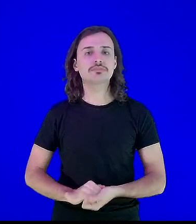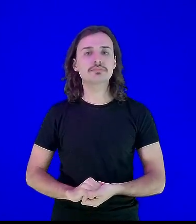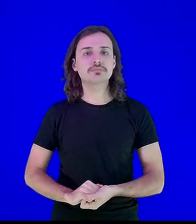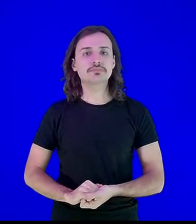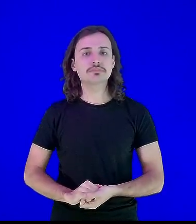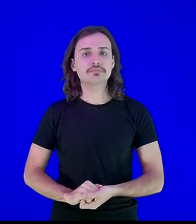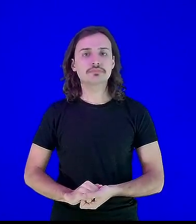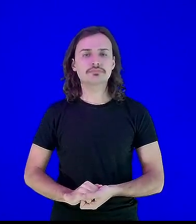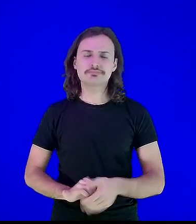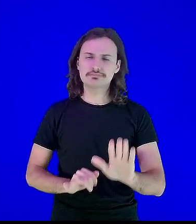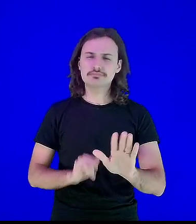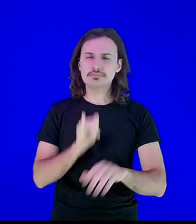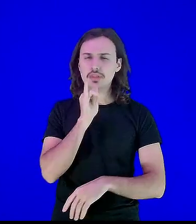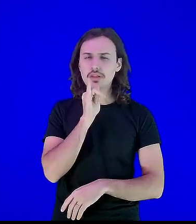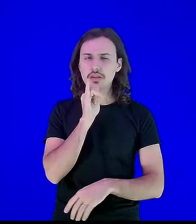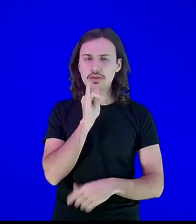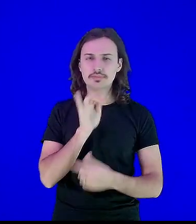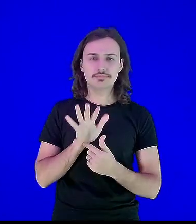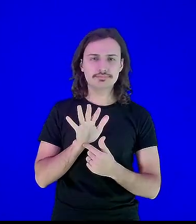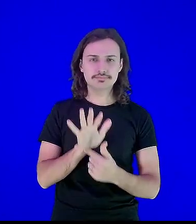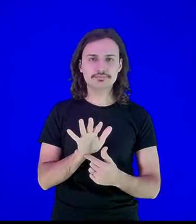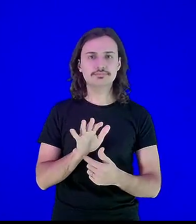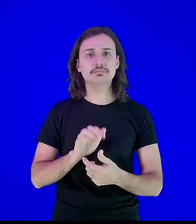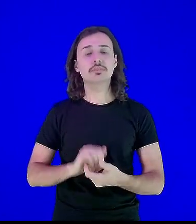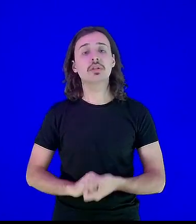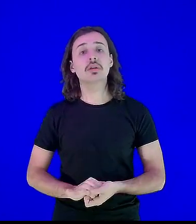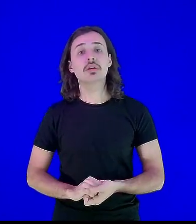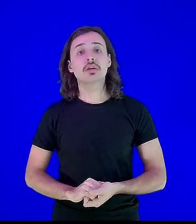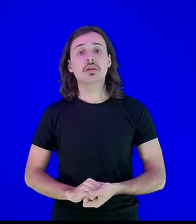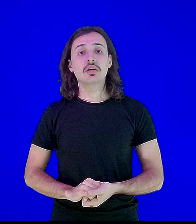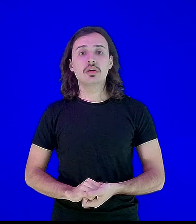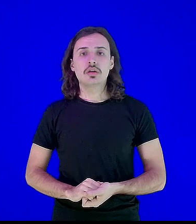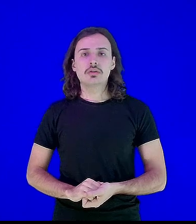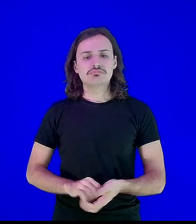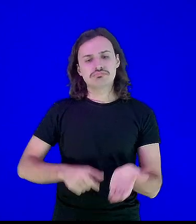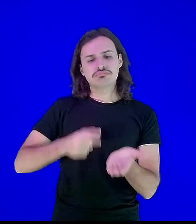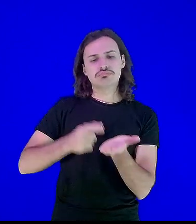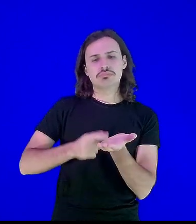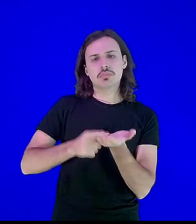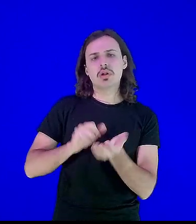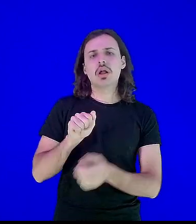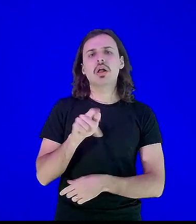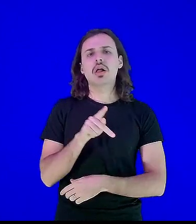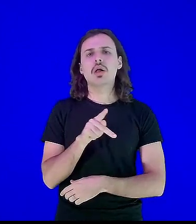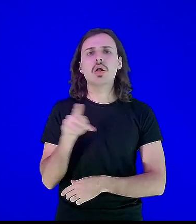for example, let me show you some of the applications I tried before just to give you a bit of a context: